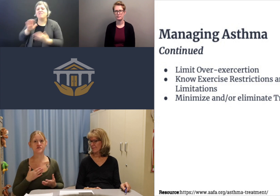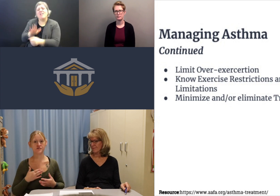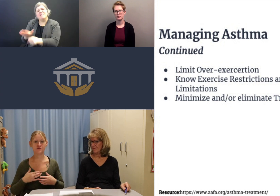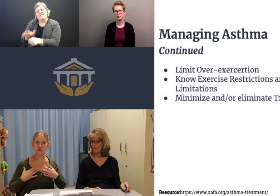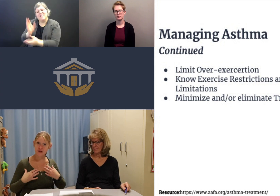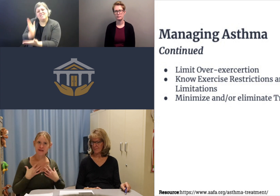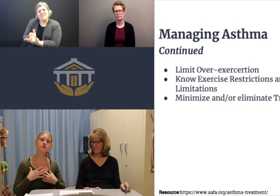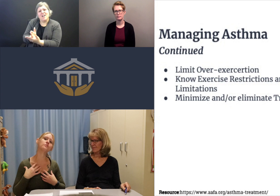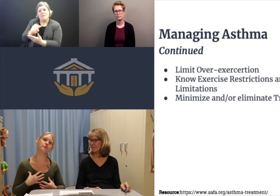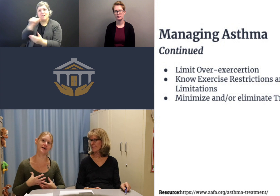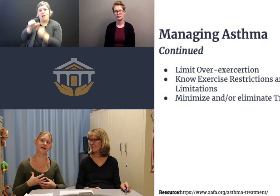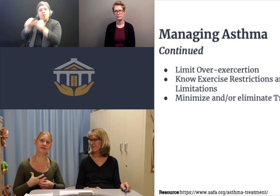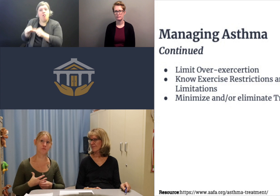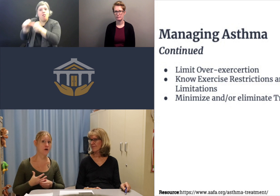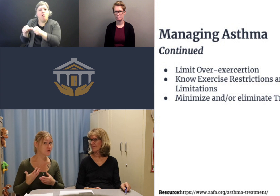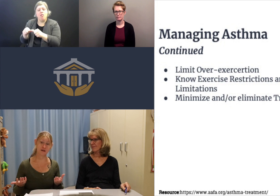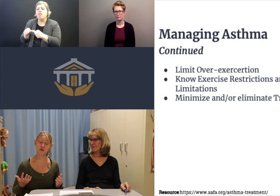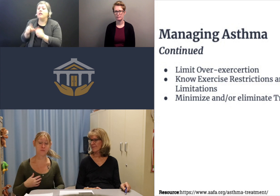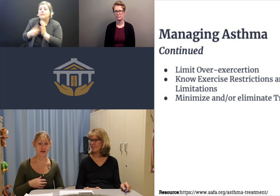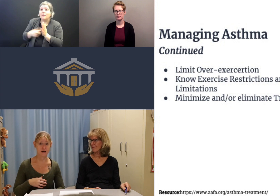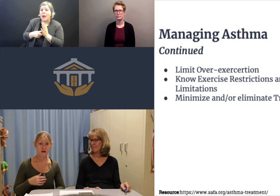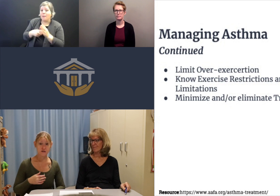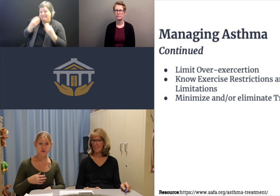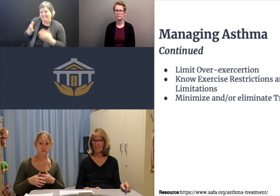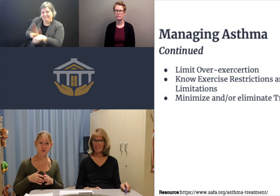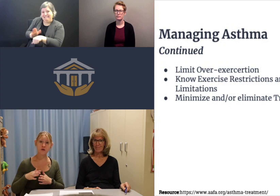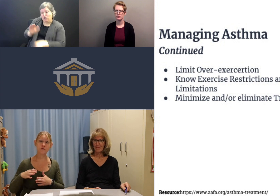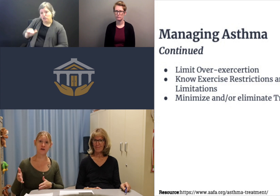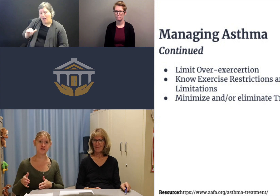just, you know, they need a little break. Like we all need a little break, so don't over-exert.